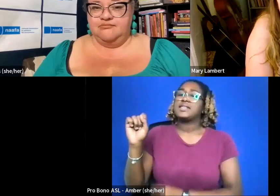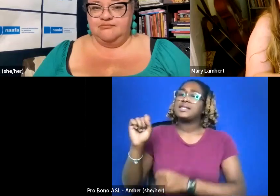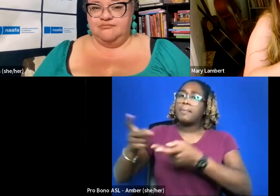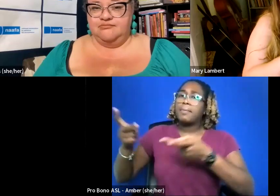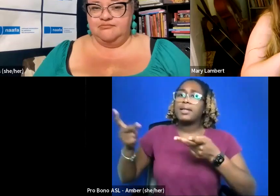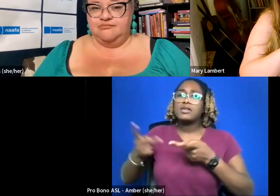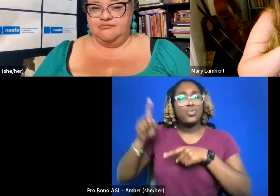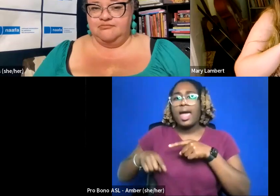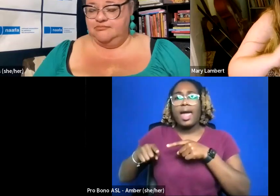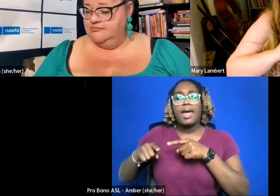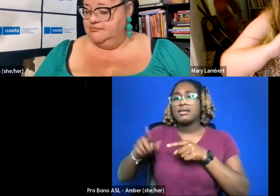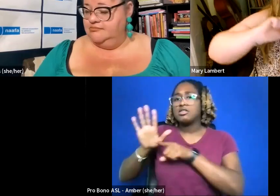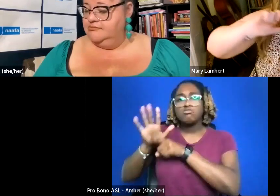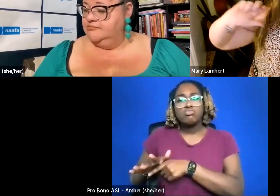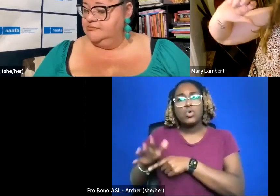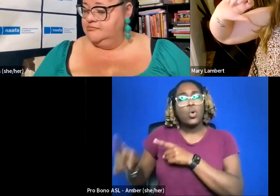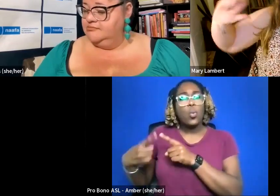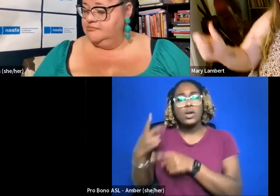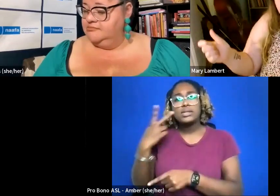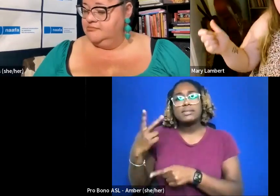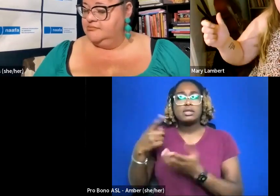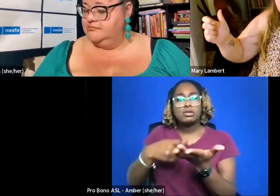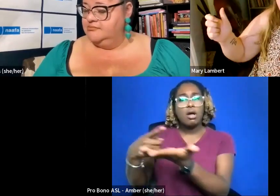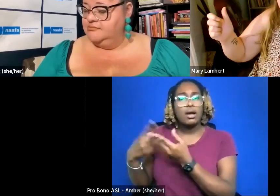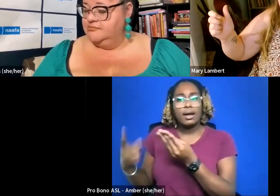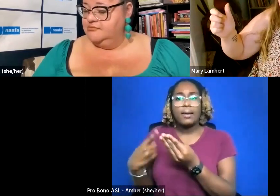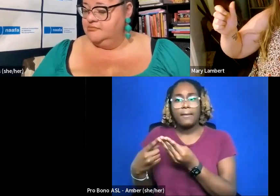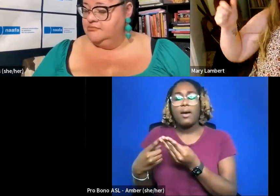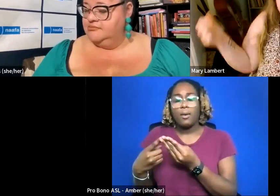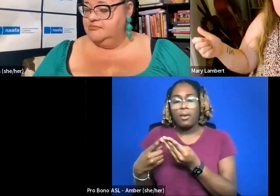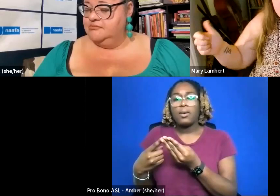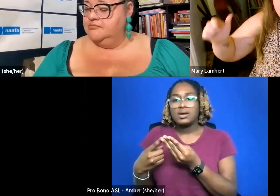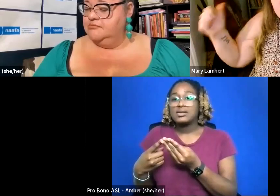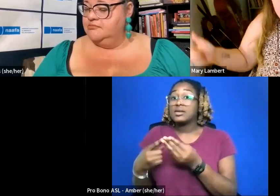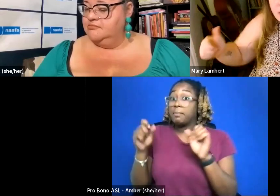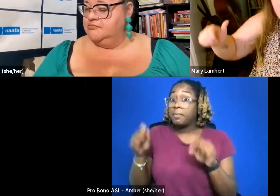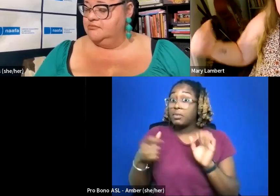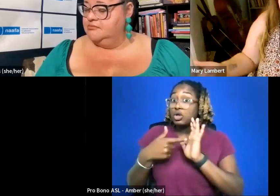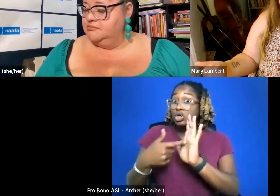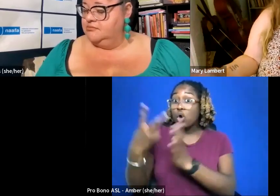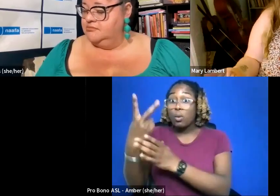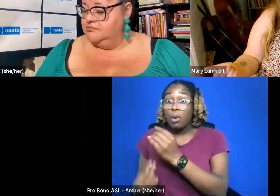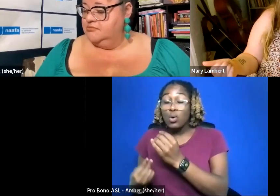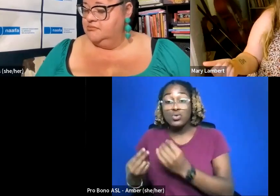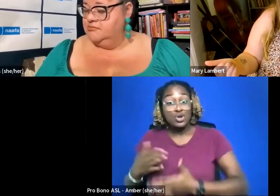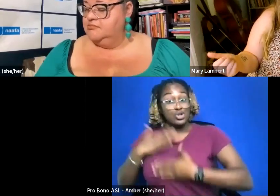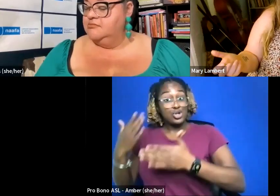And I think being able to show both, both ends of it, the joy and also the struggle, you know what?